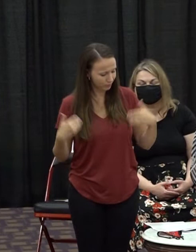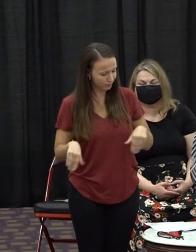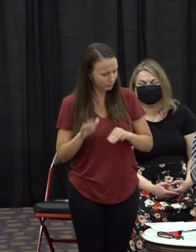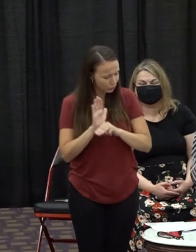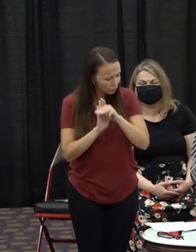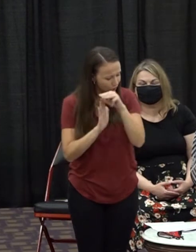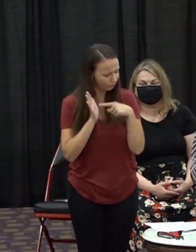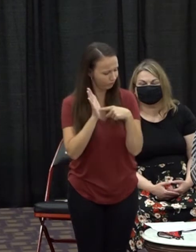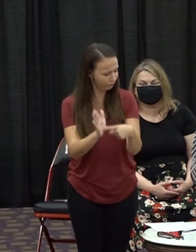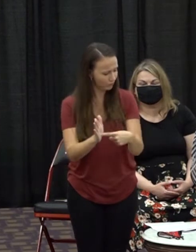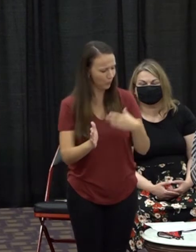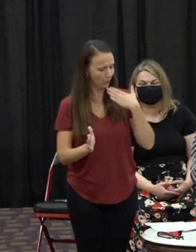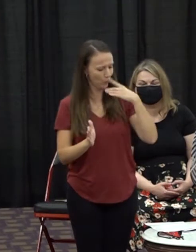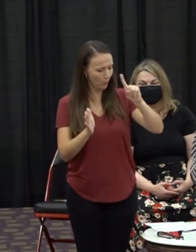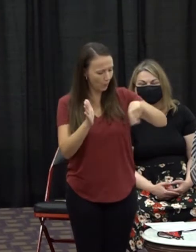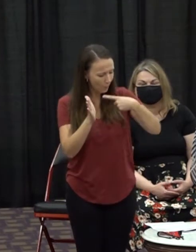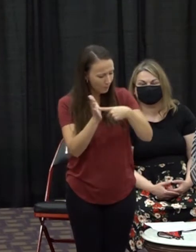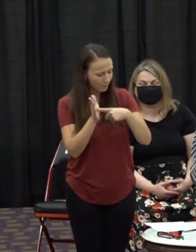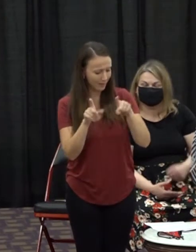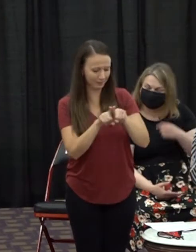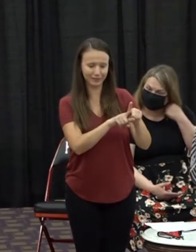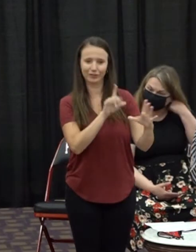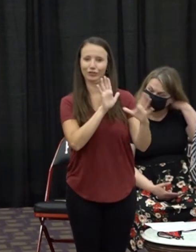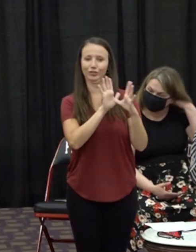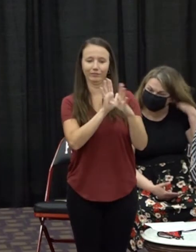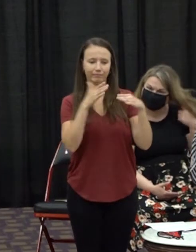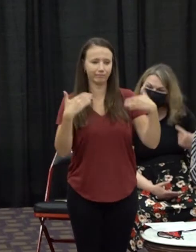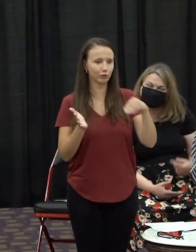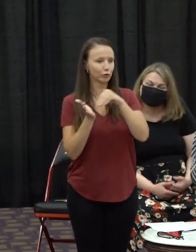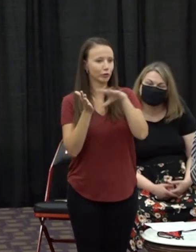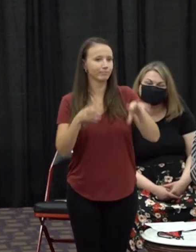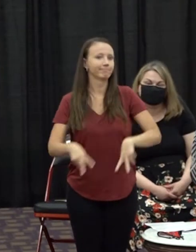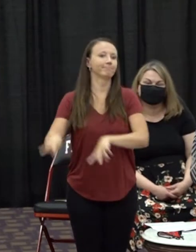She is very cooperative, shows maturity, is a good role model.